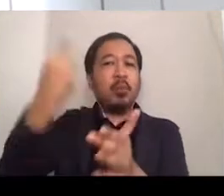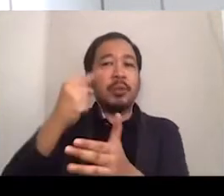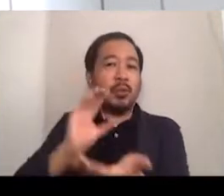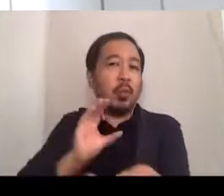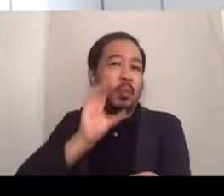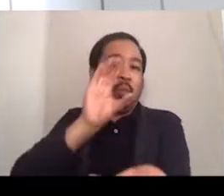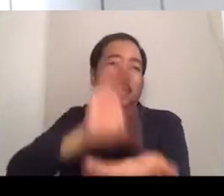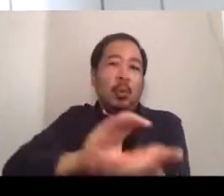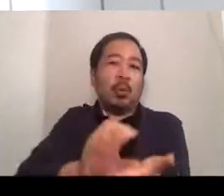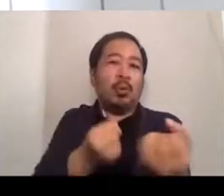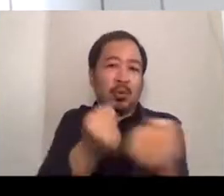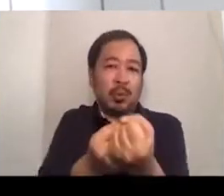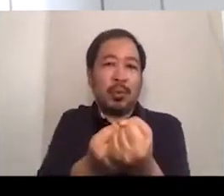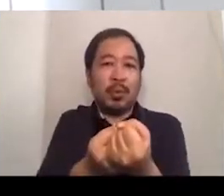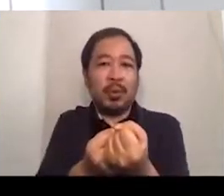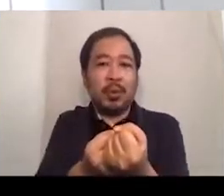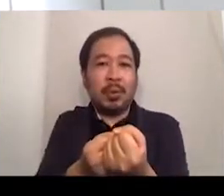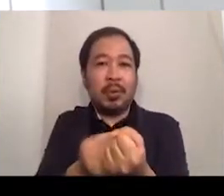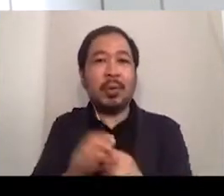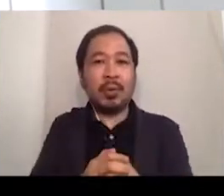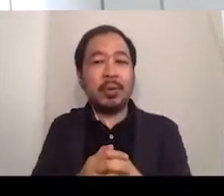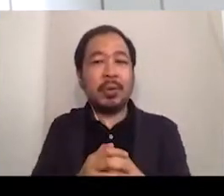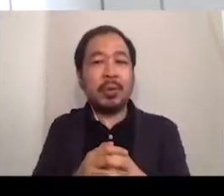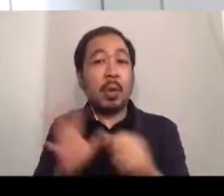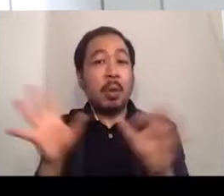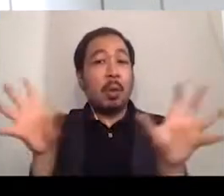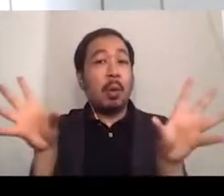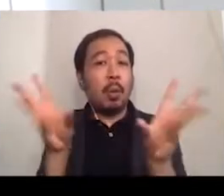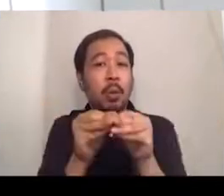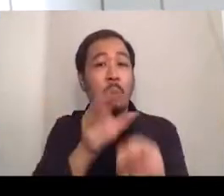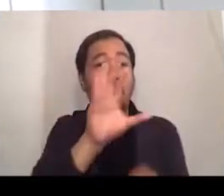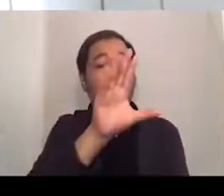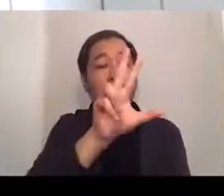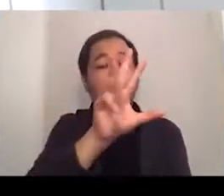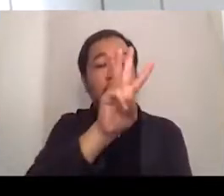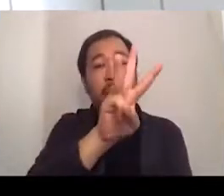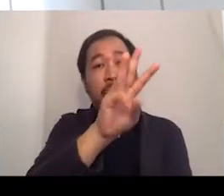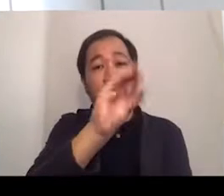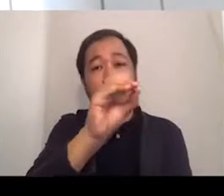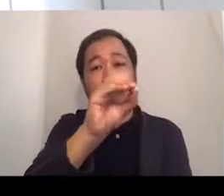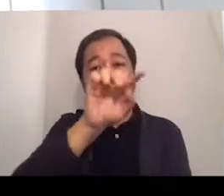in public and private sectors will be created in the coming two years.